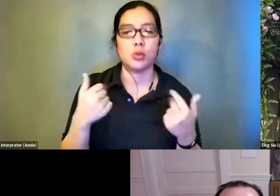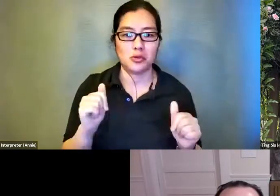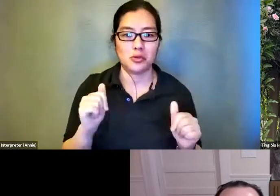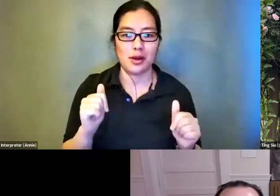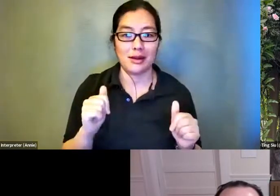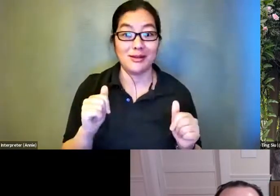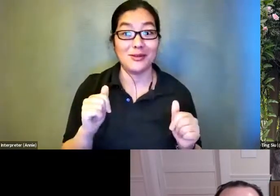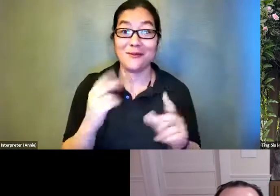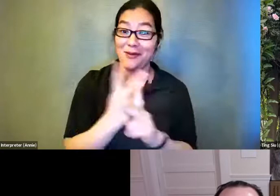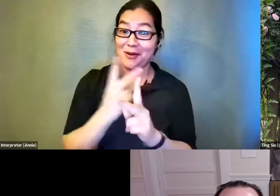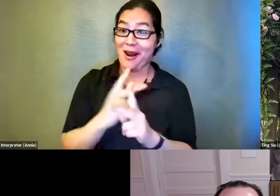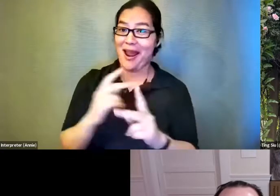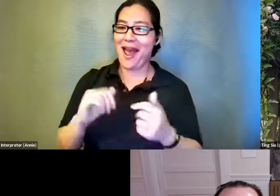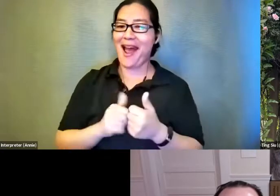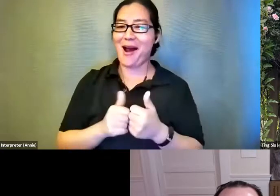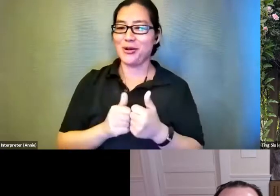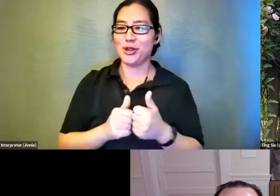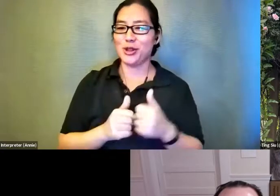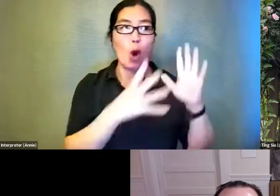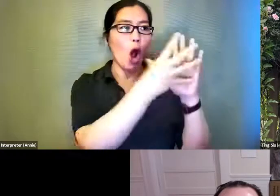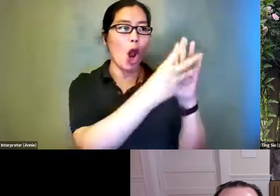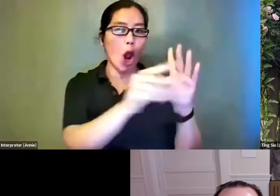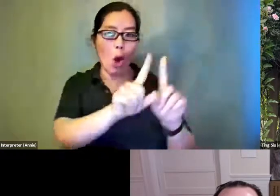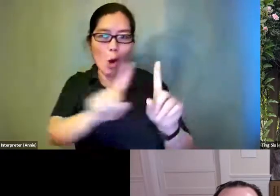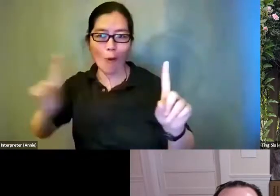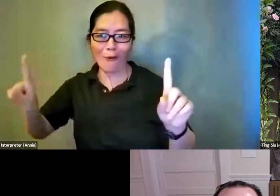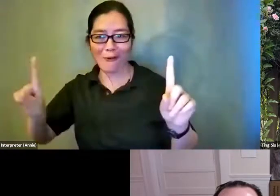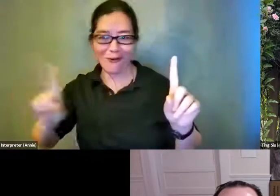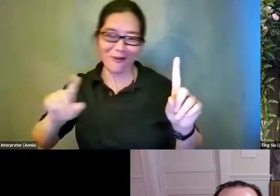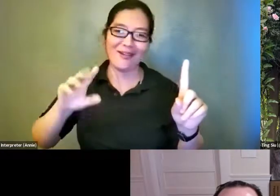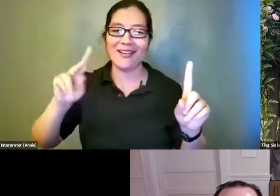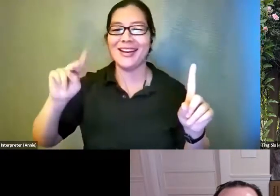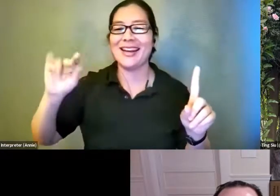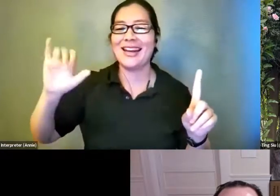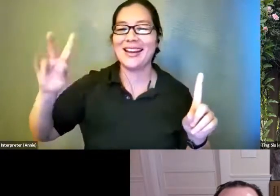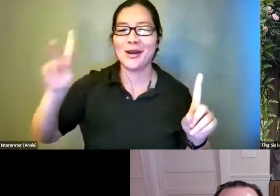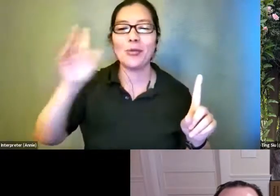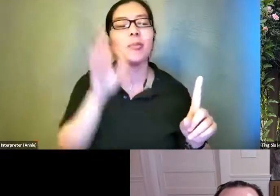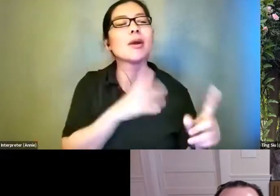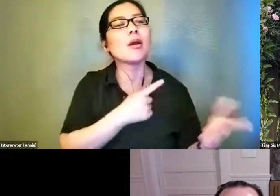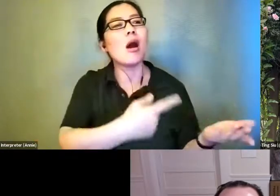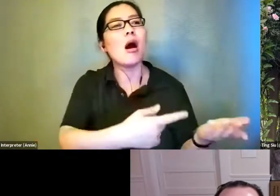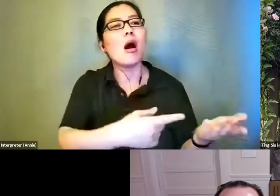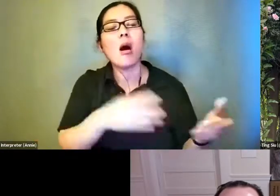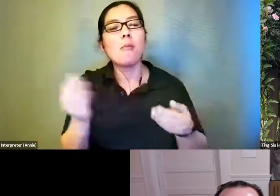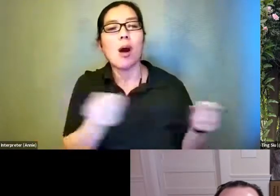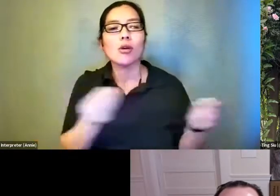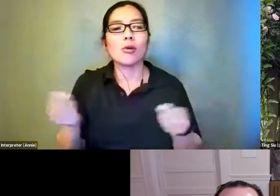Nick will be moderating a discussion with somebody from the publishing sector and also